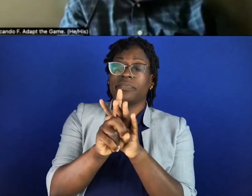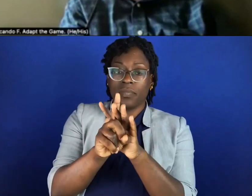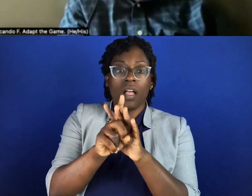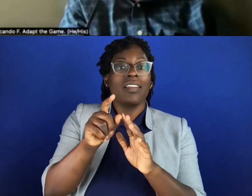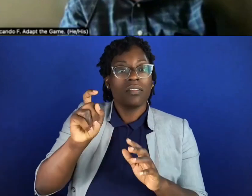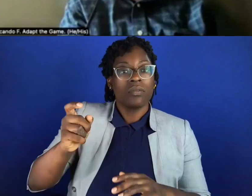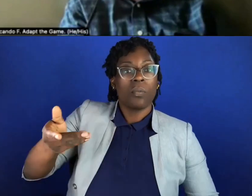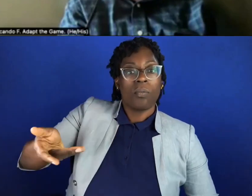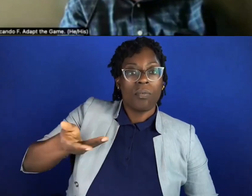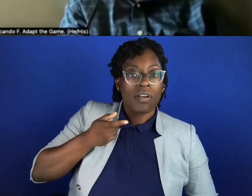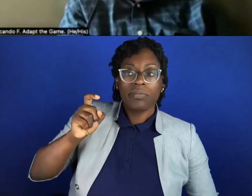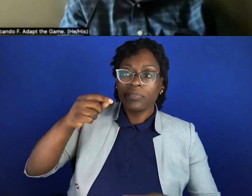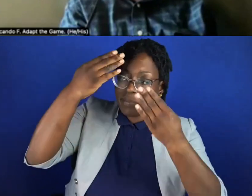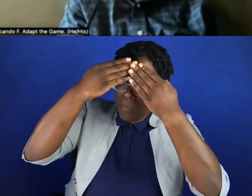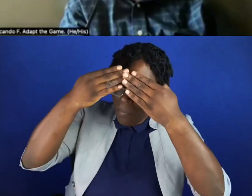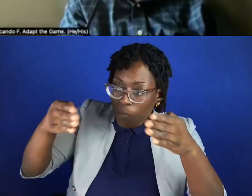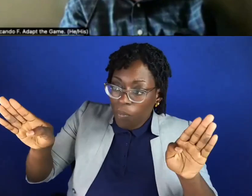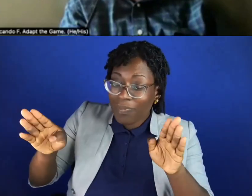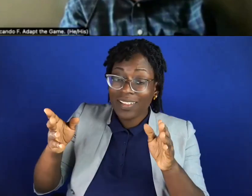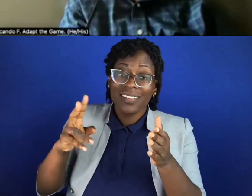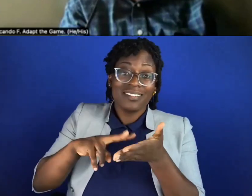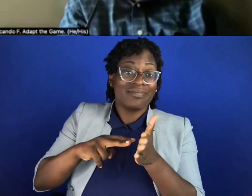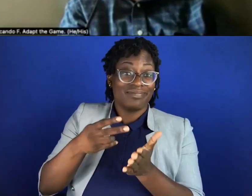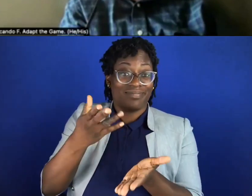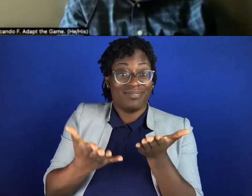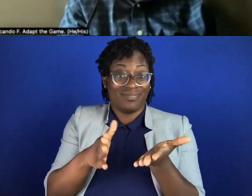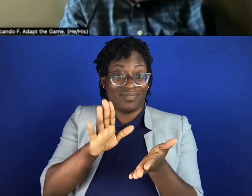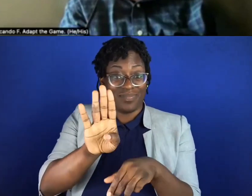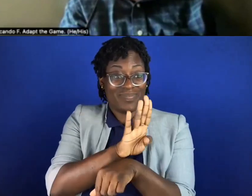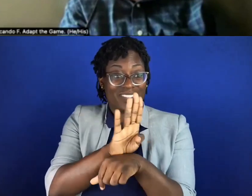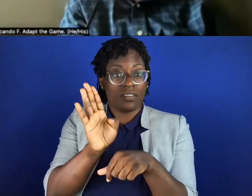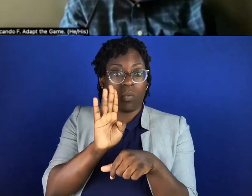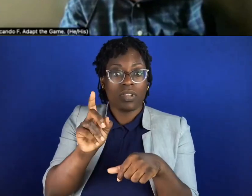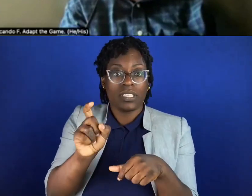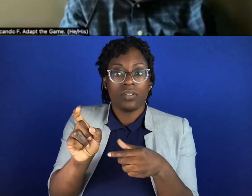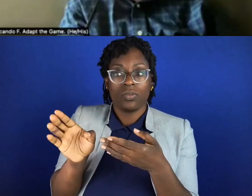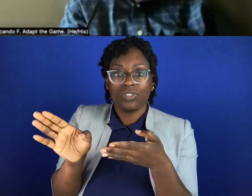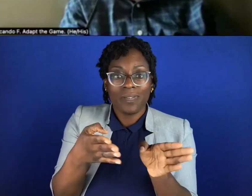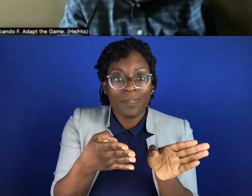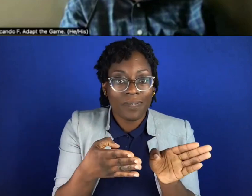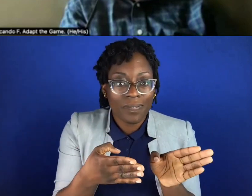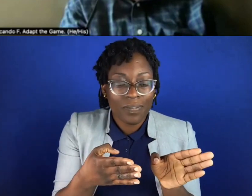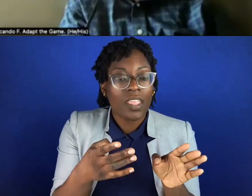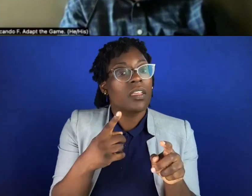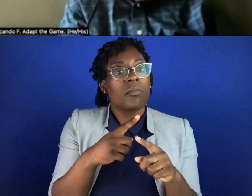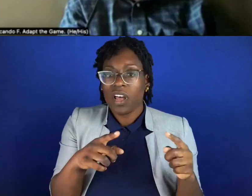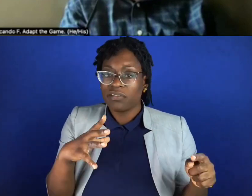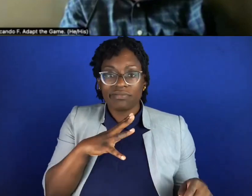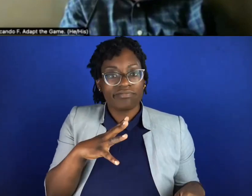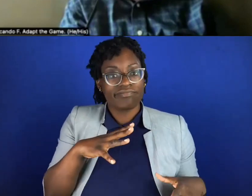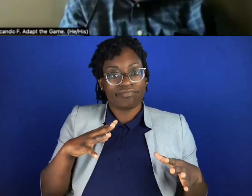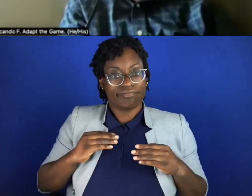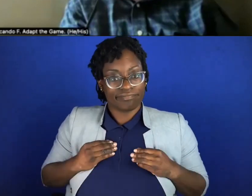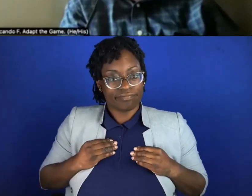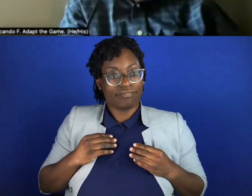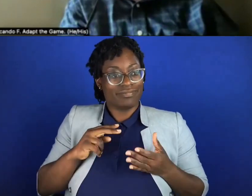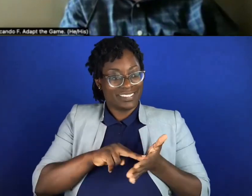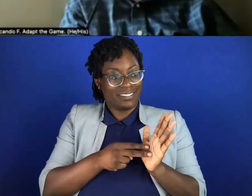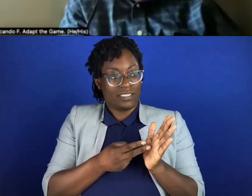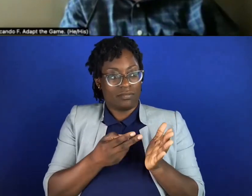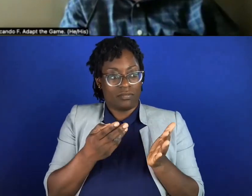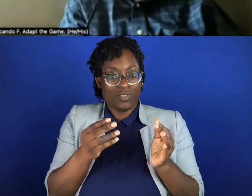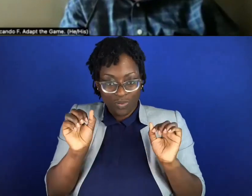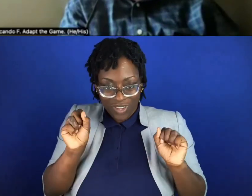business to create even better and to fill even more needs in the community and that